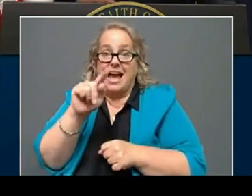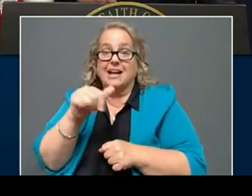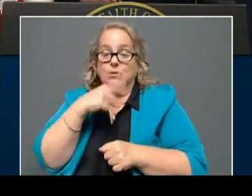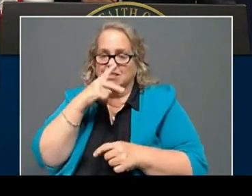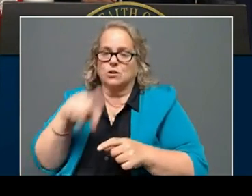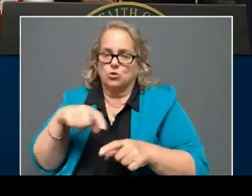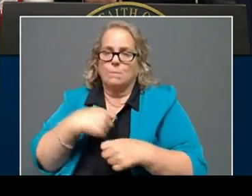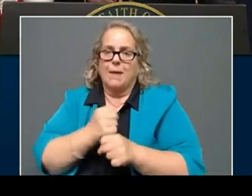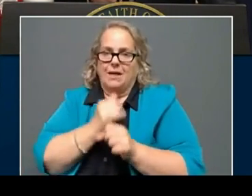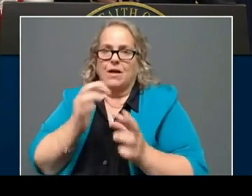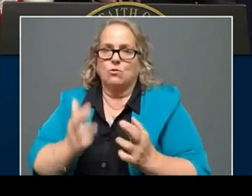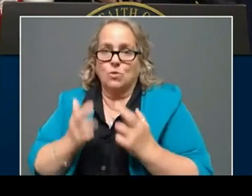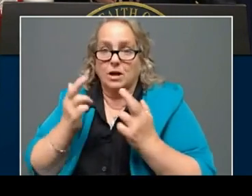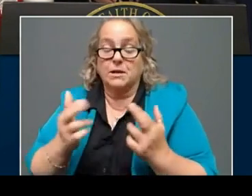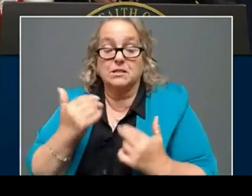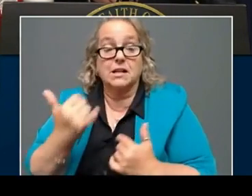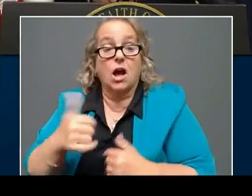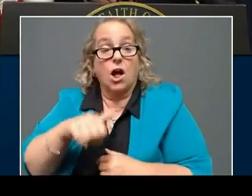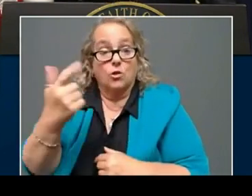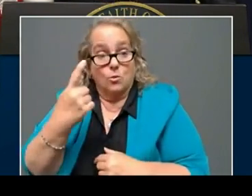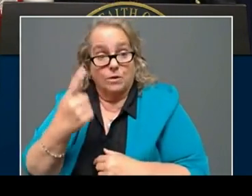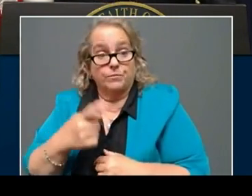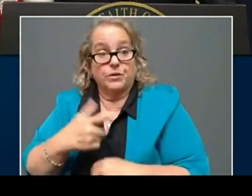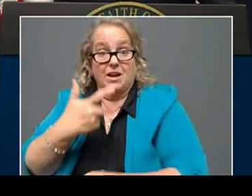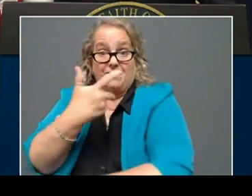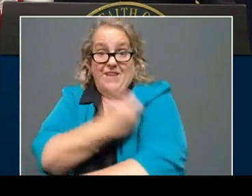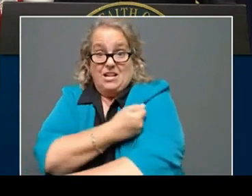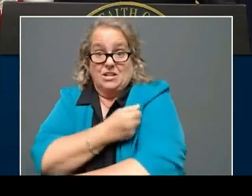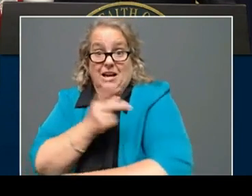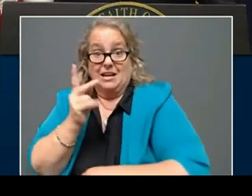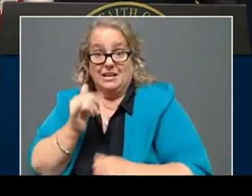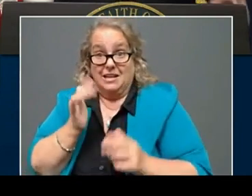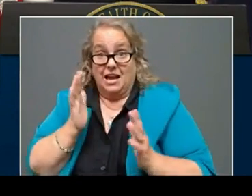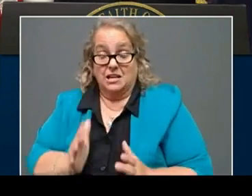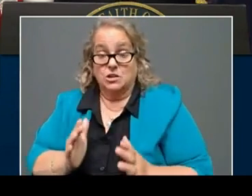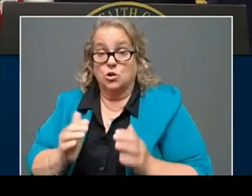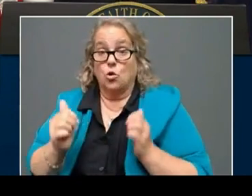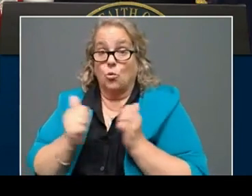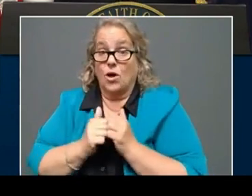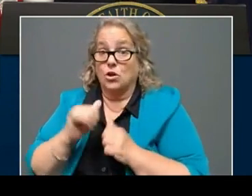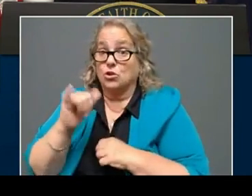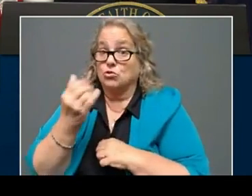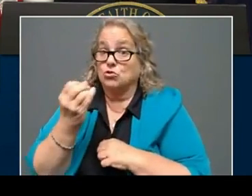vaccinated Kentucky ins with jobs where you are exposed to a ton of people each